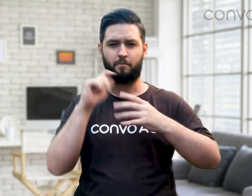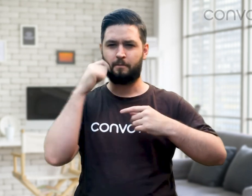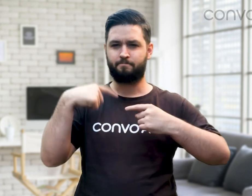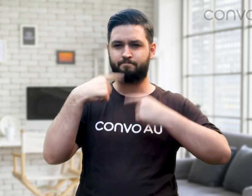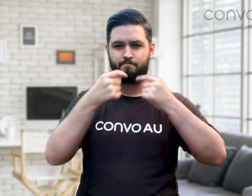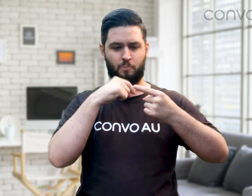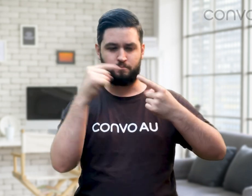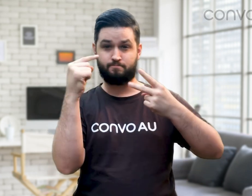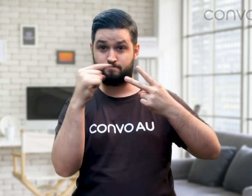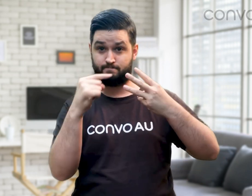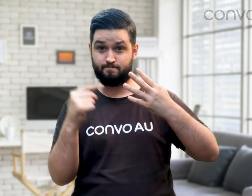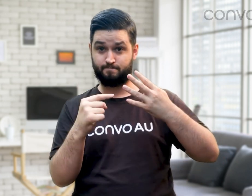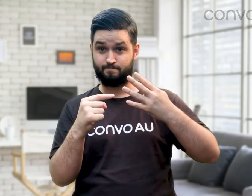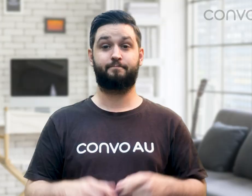Here’s a few pointers!